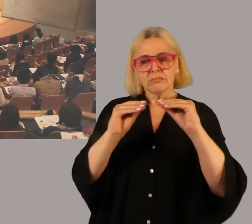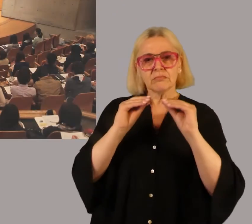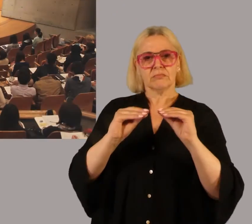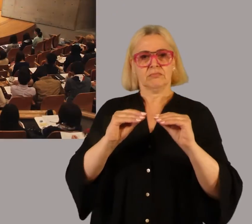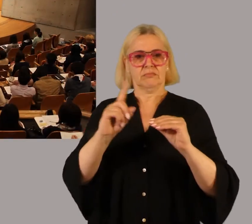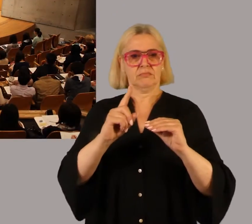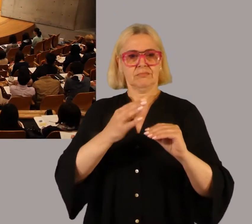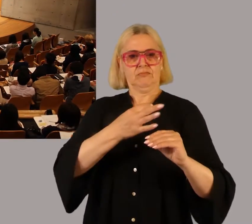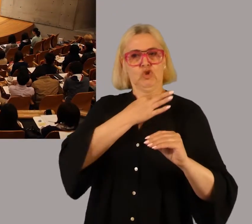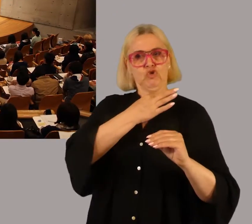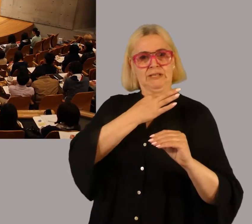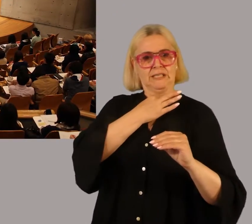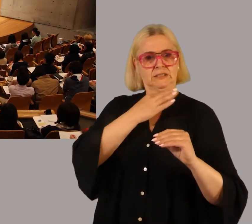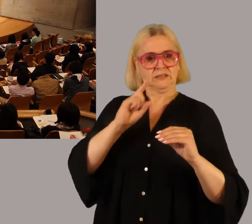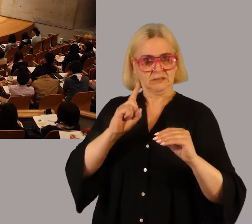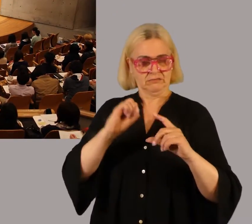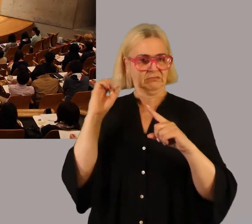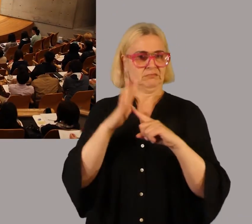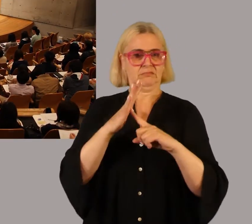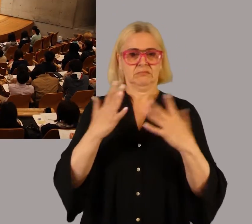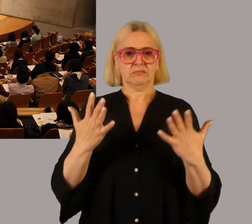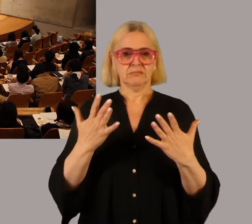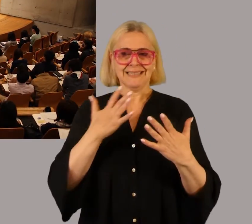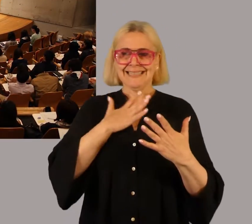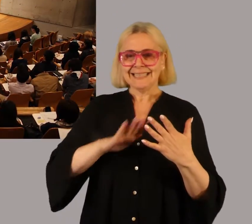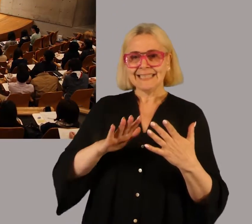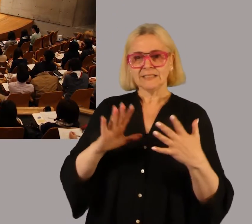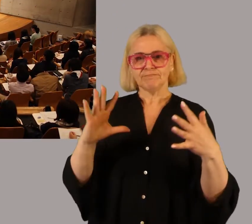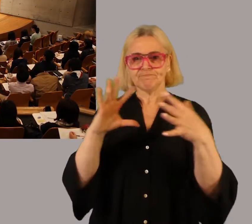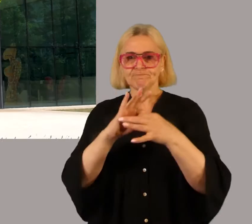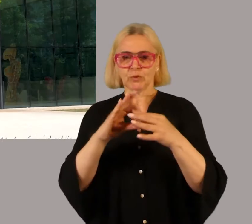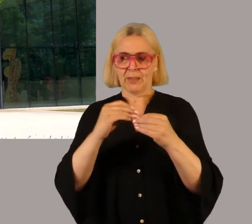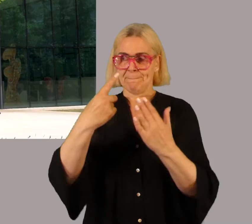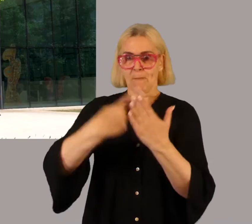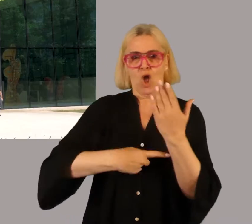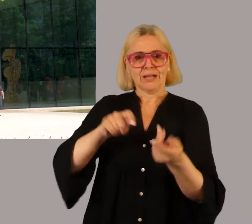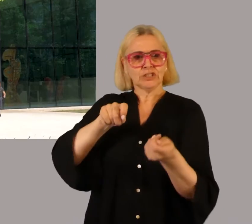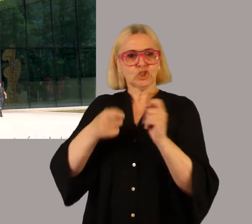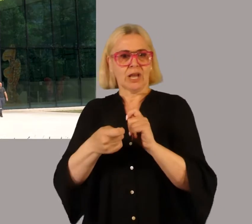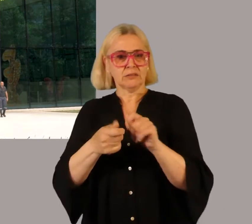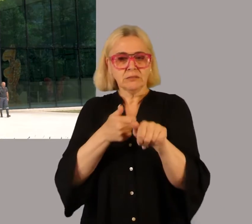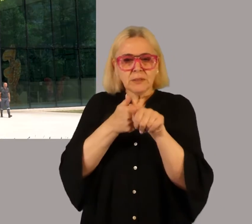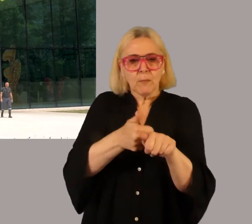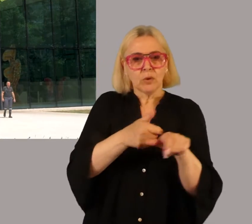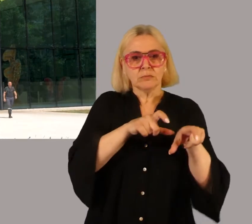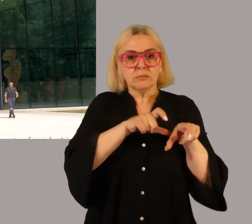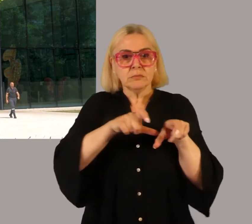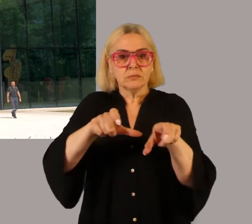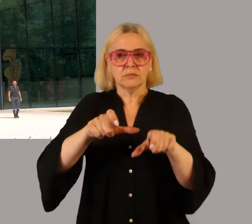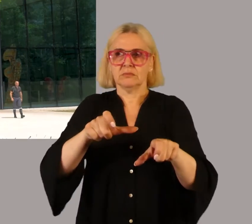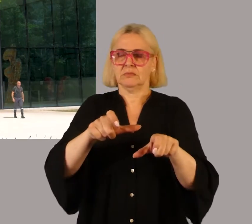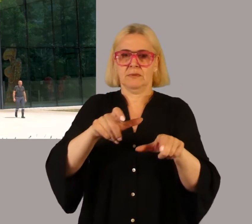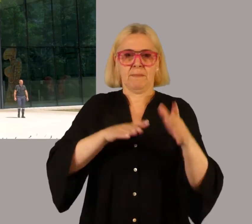is vital, but needs to be combined with policy change that supports sustained behavioural changes